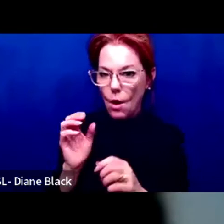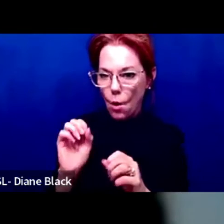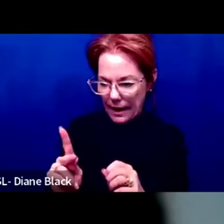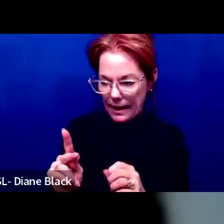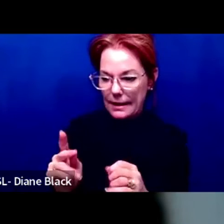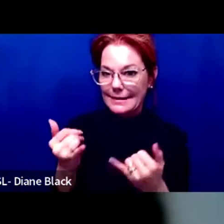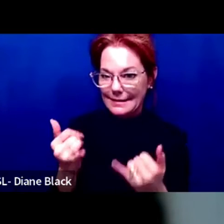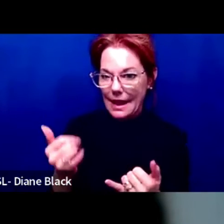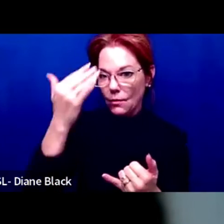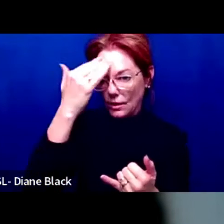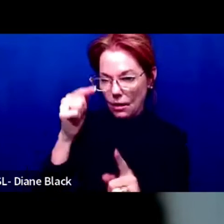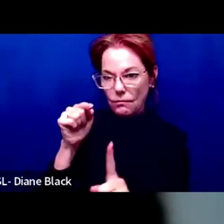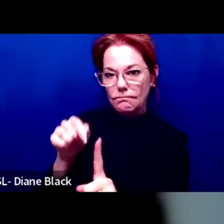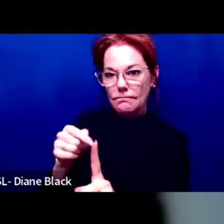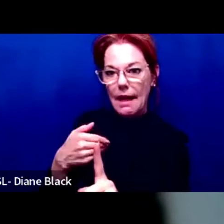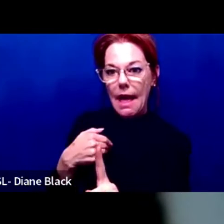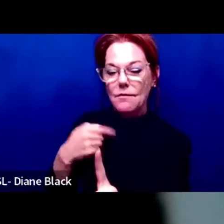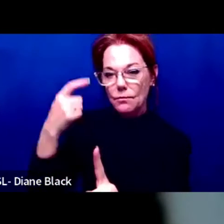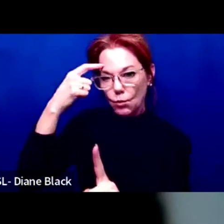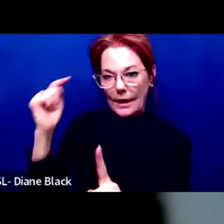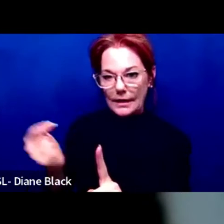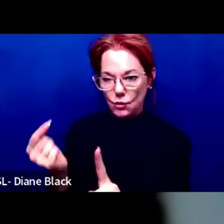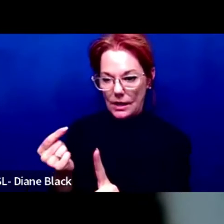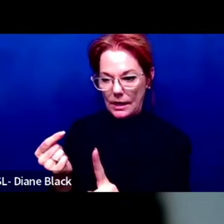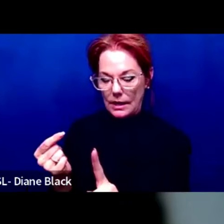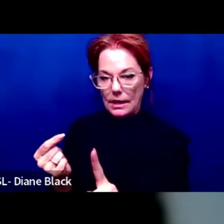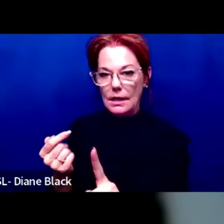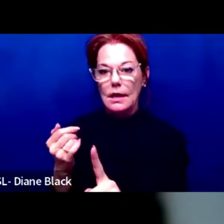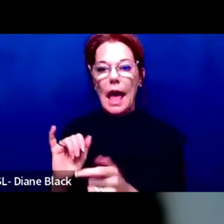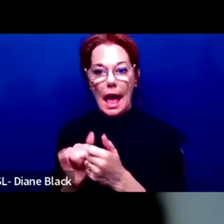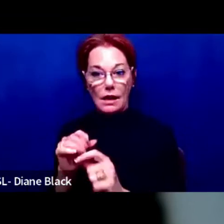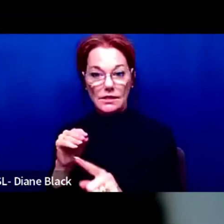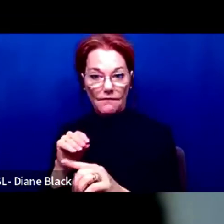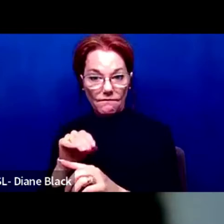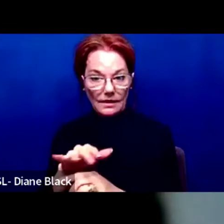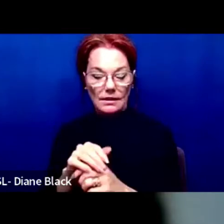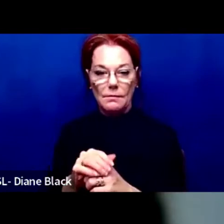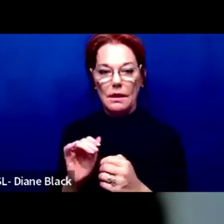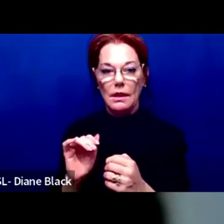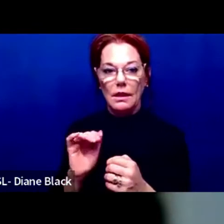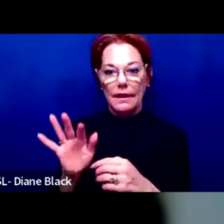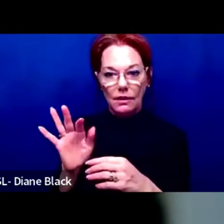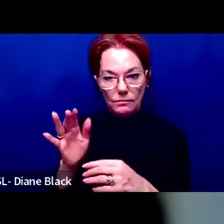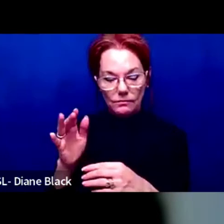brain injury, how does it affect them? How does it affect their functioning currently? And what are those strategies we can put